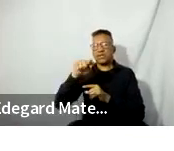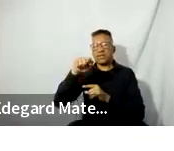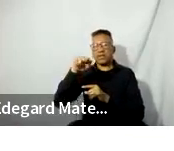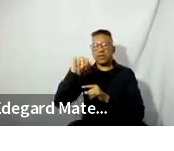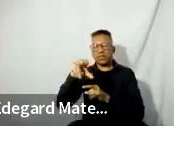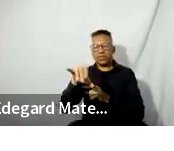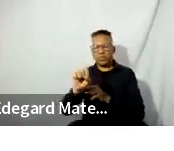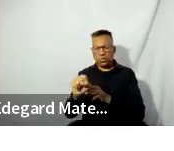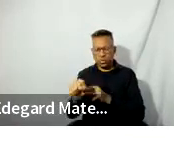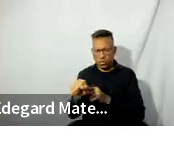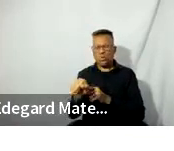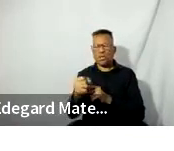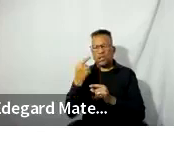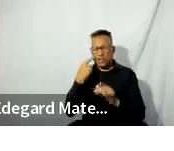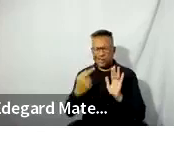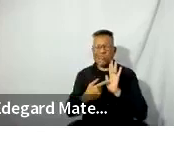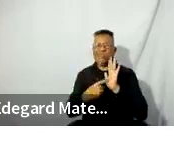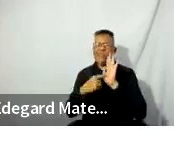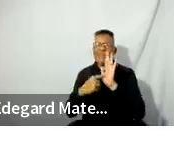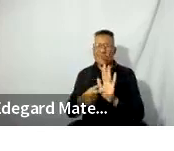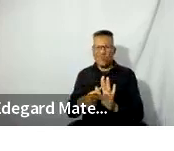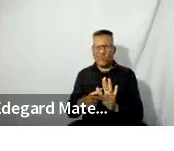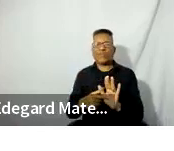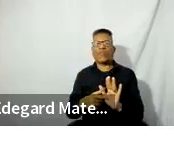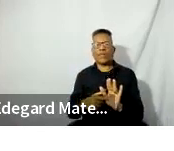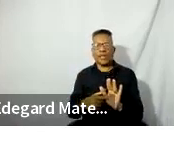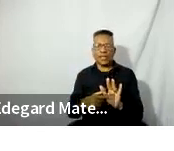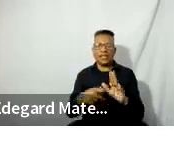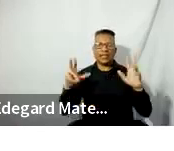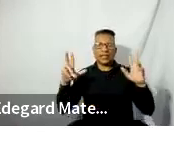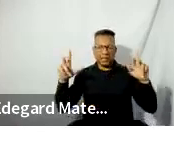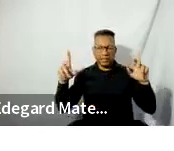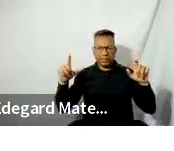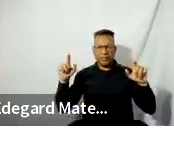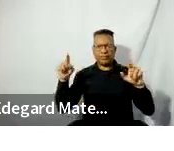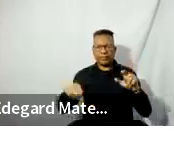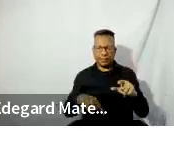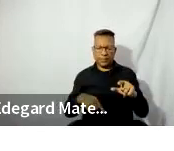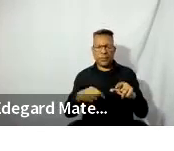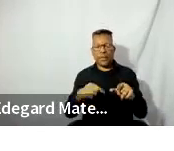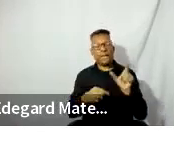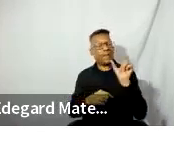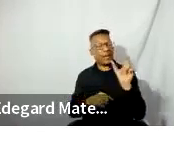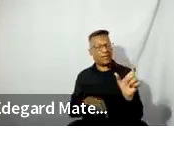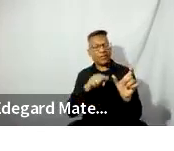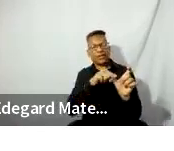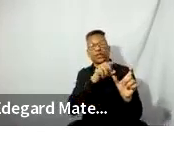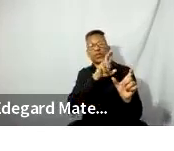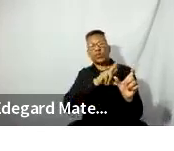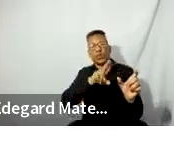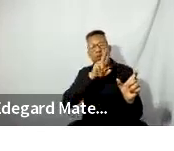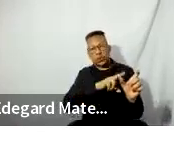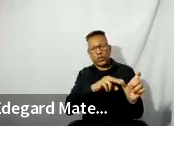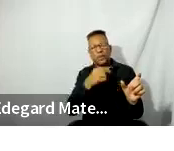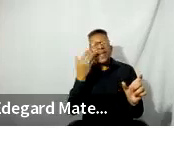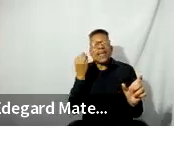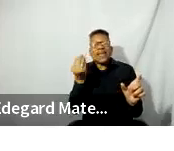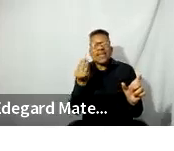to them, and logical shift. I think a particular a particular way. he says, we're using the work the work. This would signification, and most literal